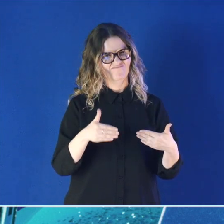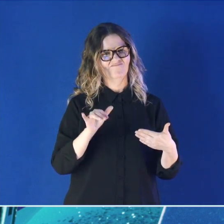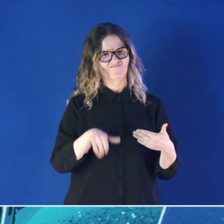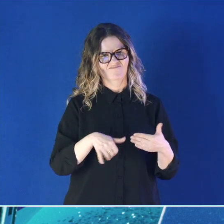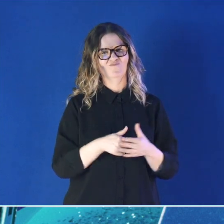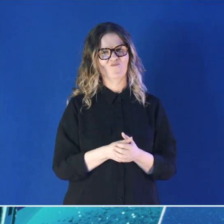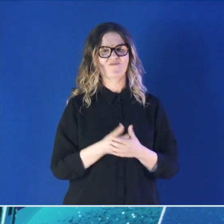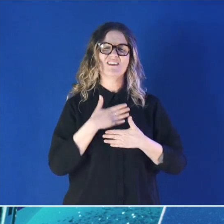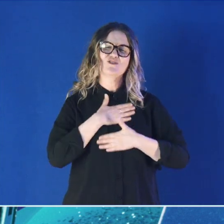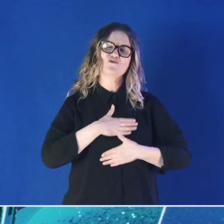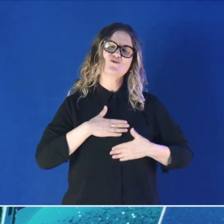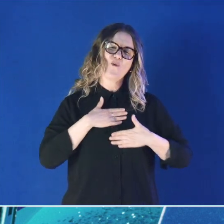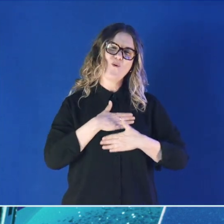Thank you, everyone.